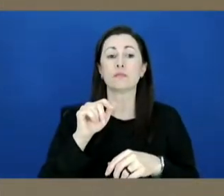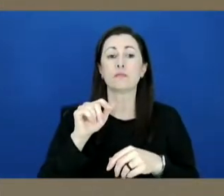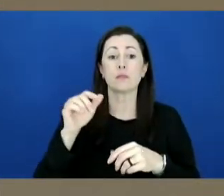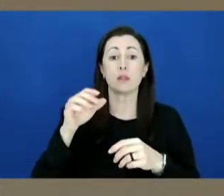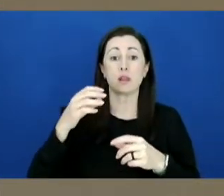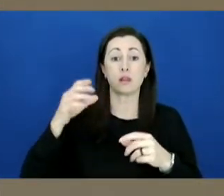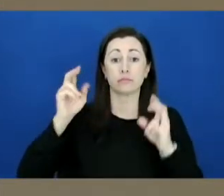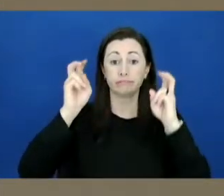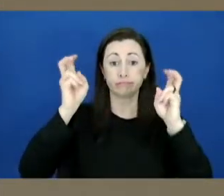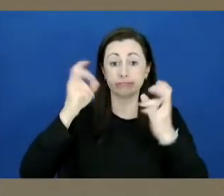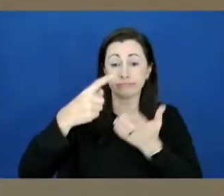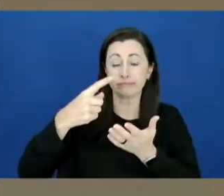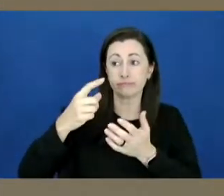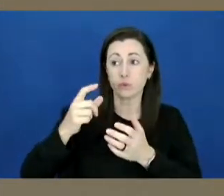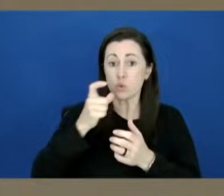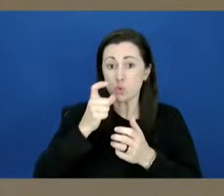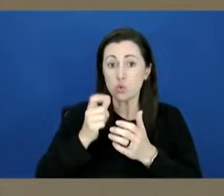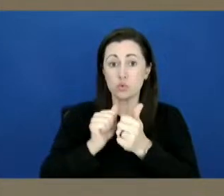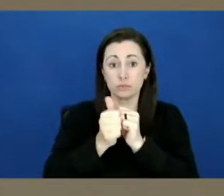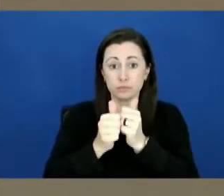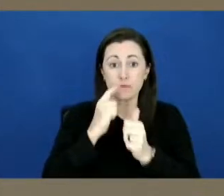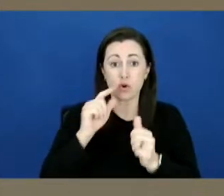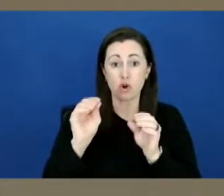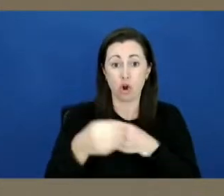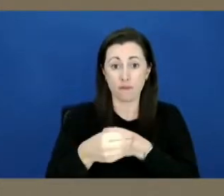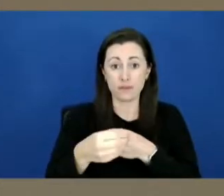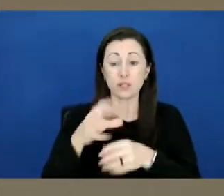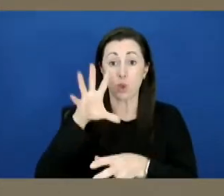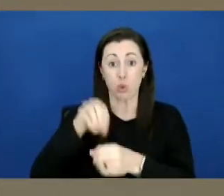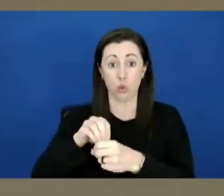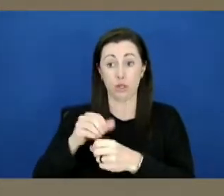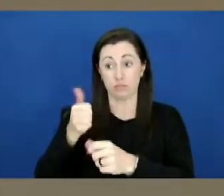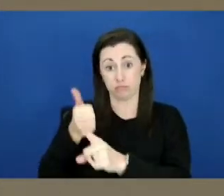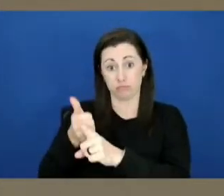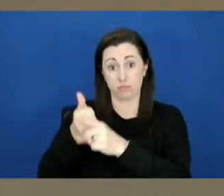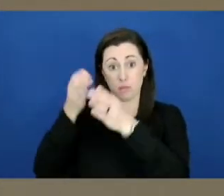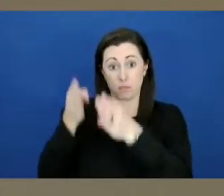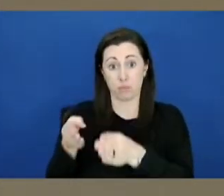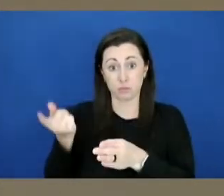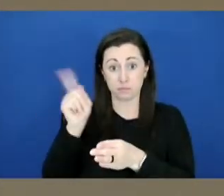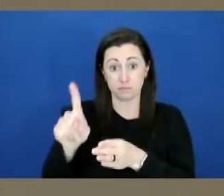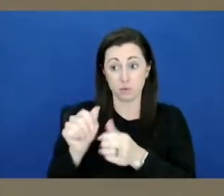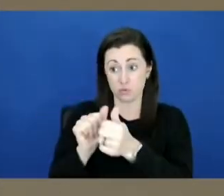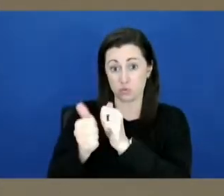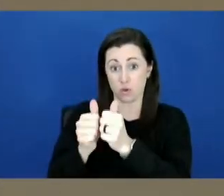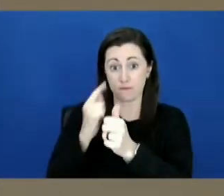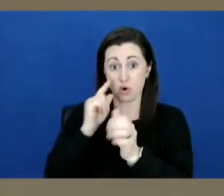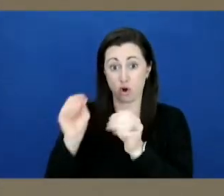BOARD, B, A MATTER WHICH CONCERNS THE CANDIDACY OF ANY